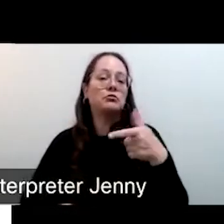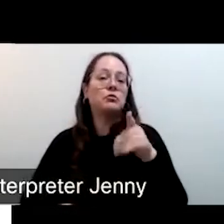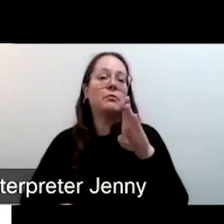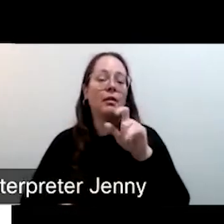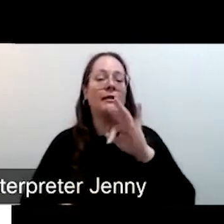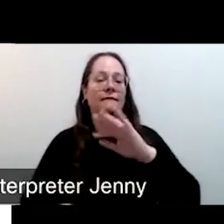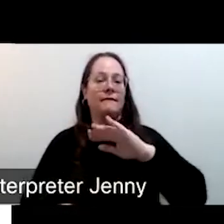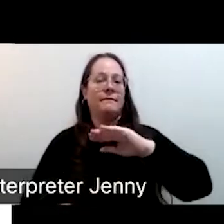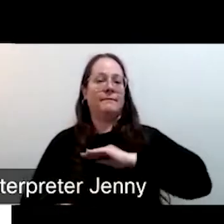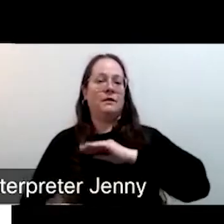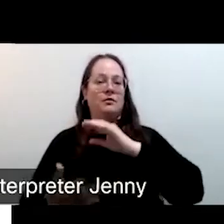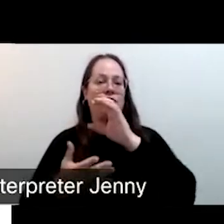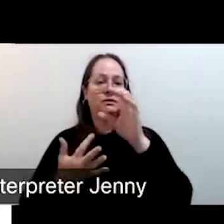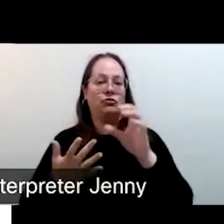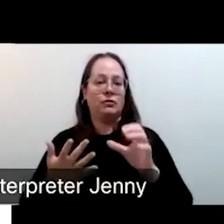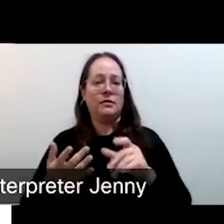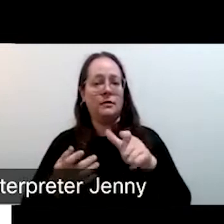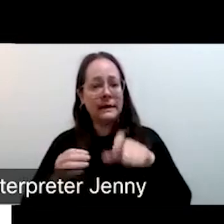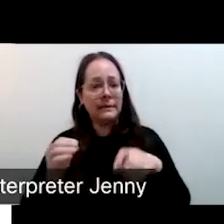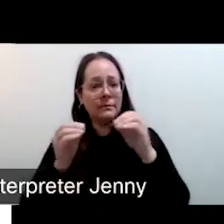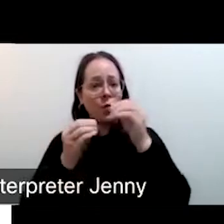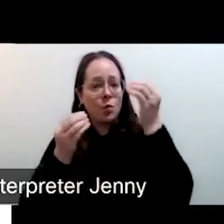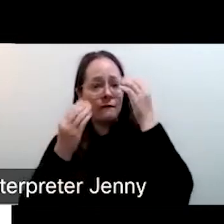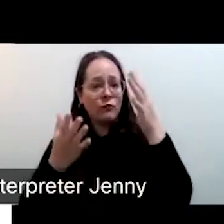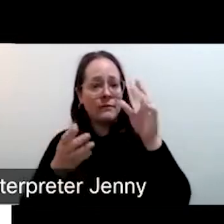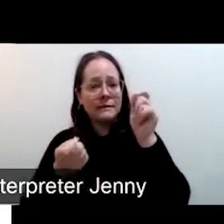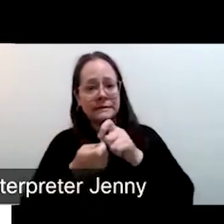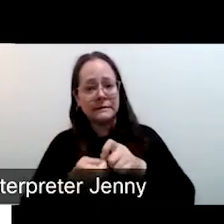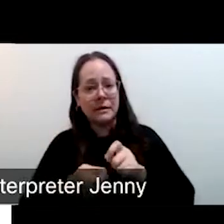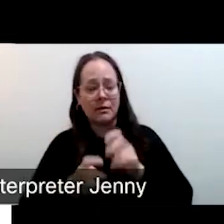For more details, please visit our website at WRP.gov.